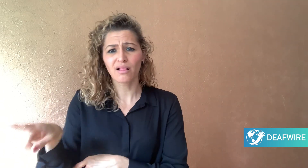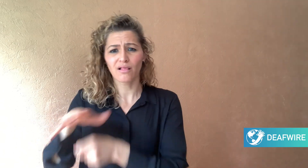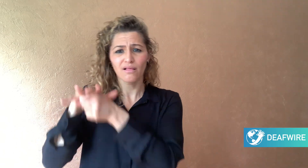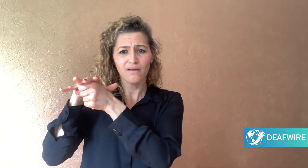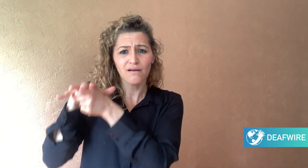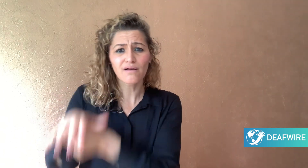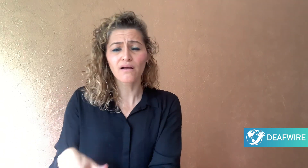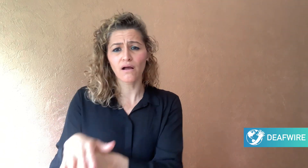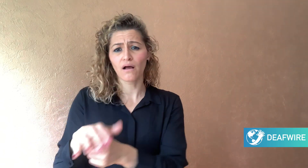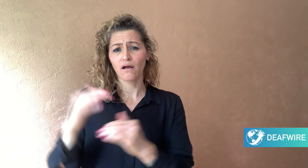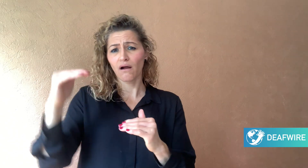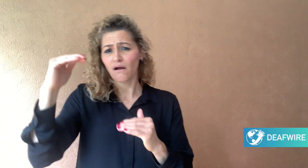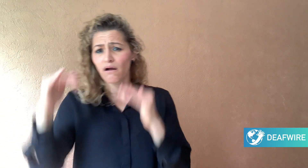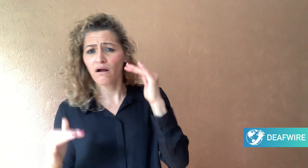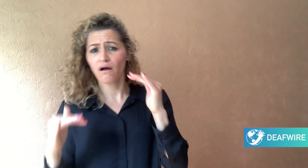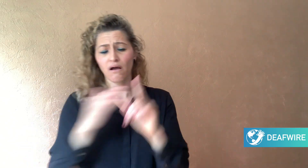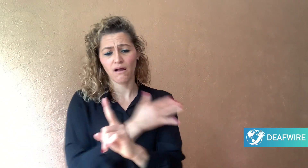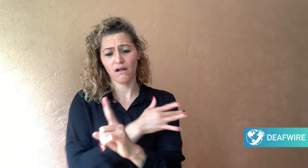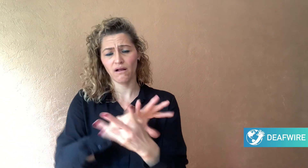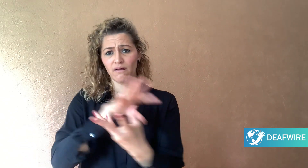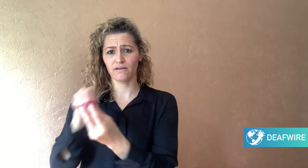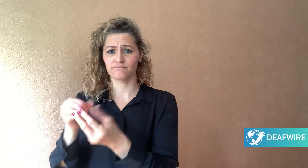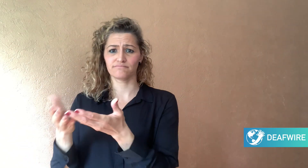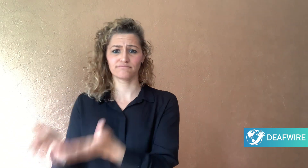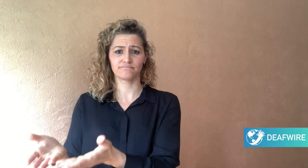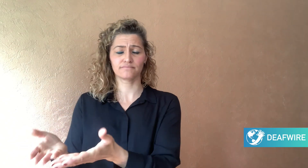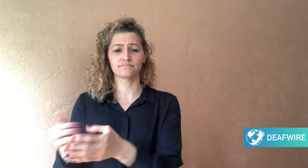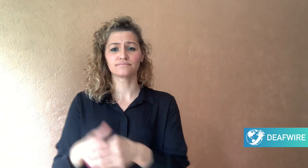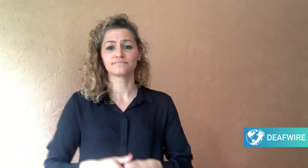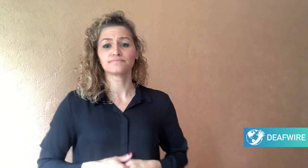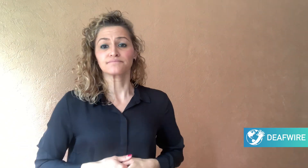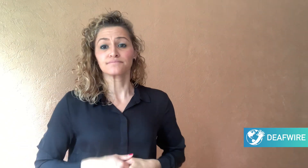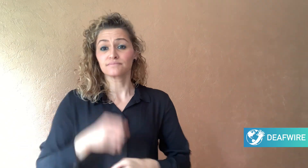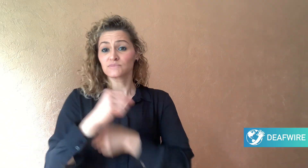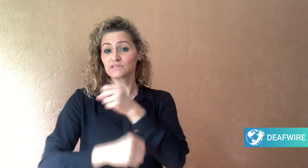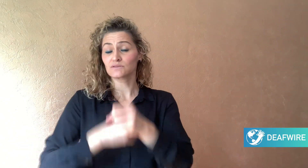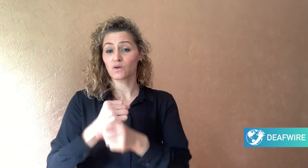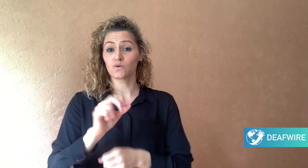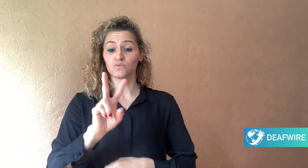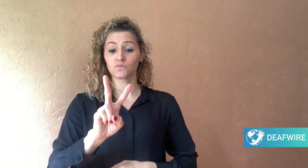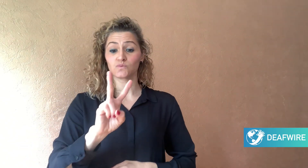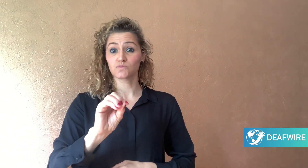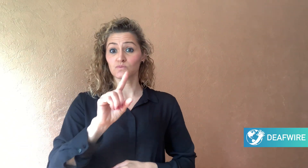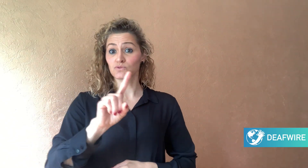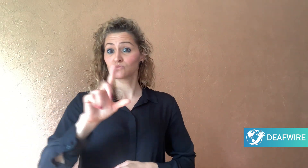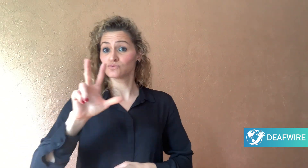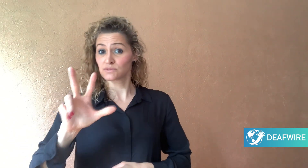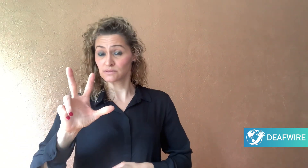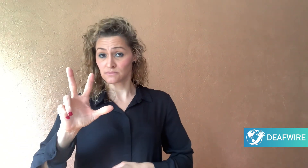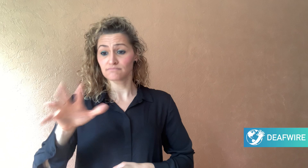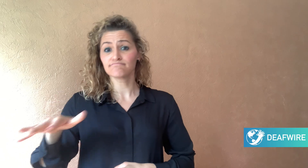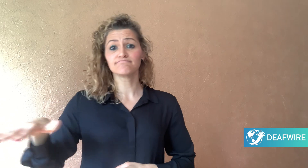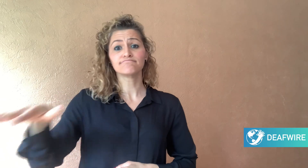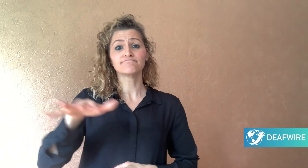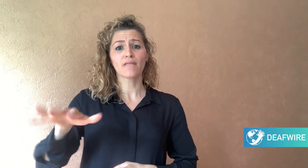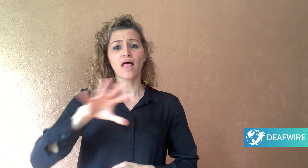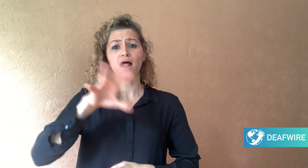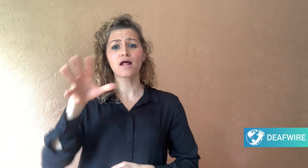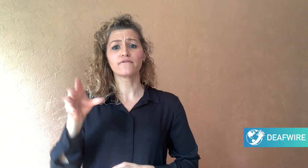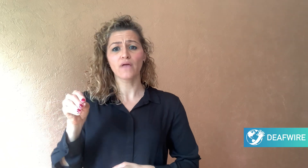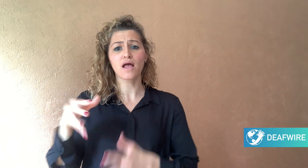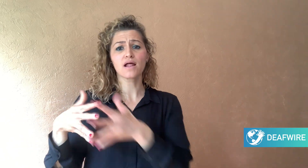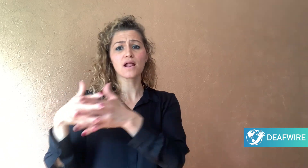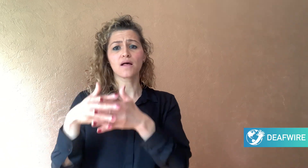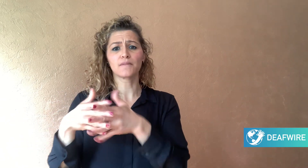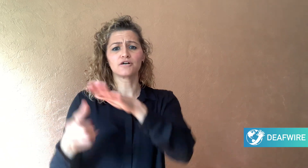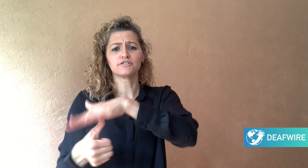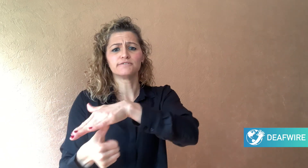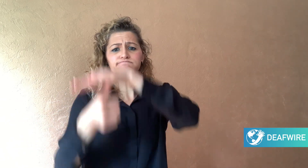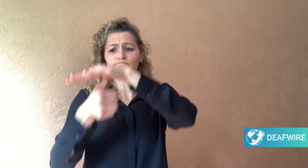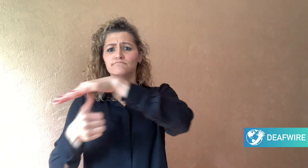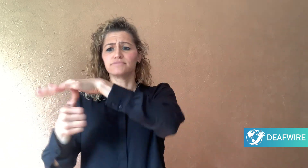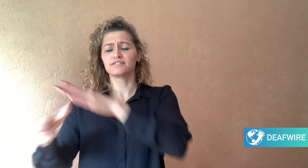and injustice. In 2013, African American leaders established